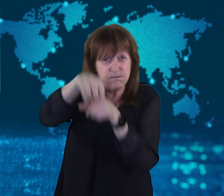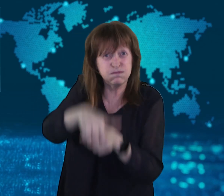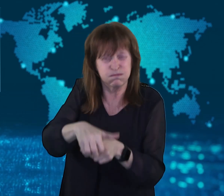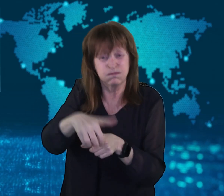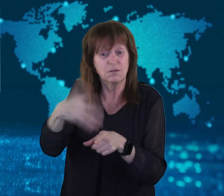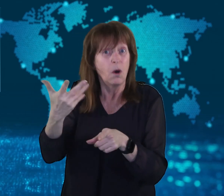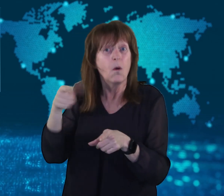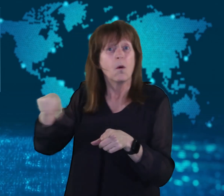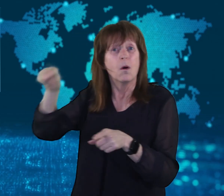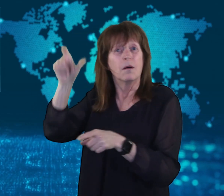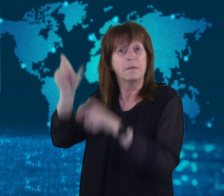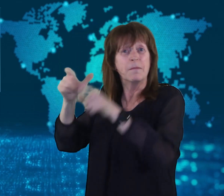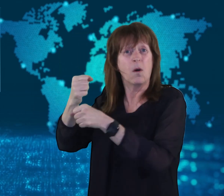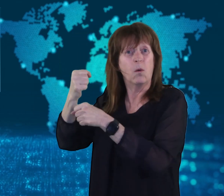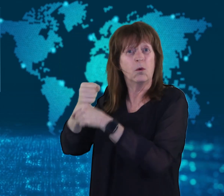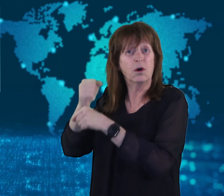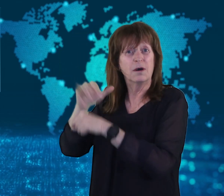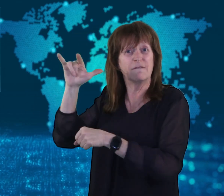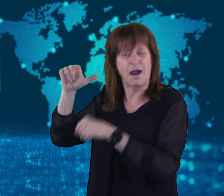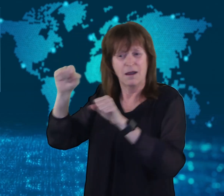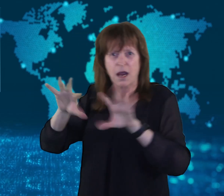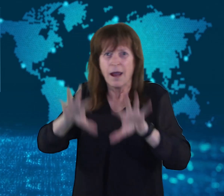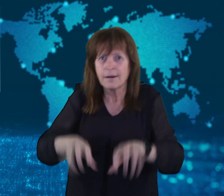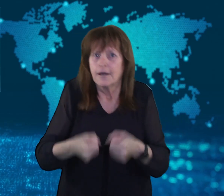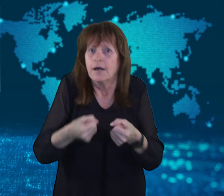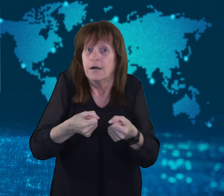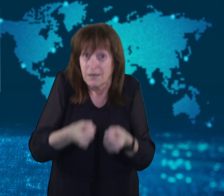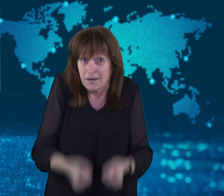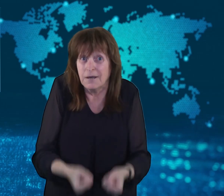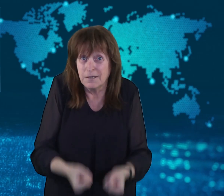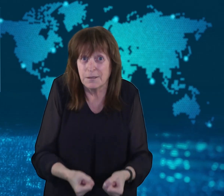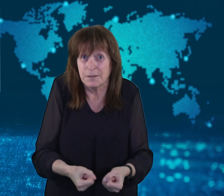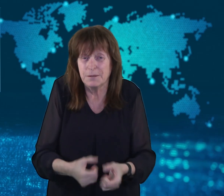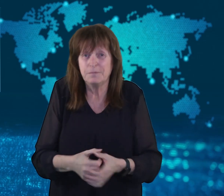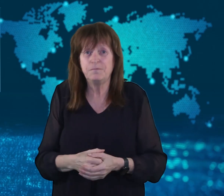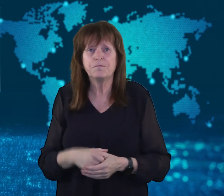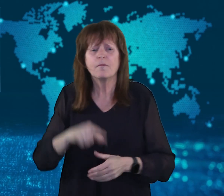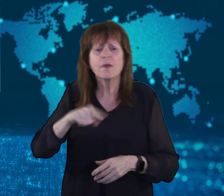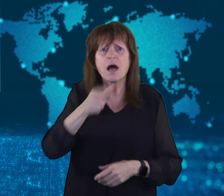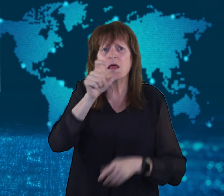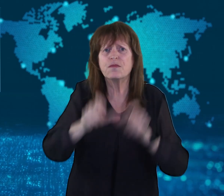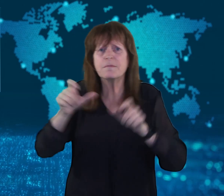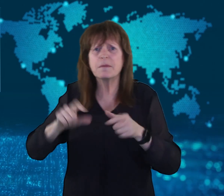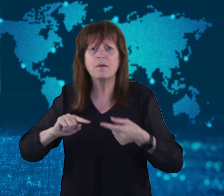No one else was injured, and Torres was arrested as soon as the plane